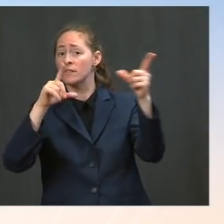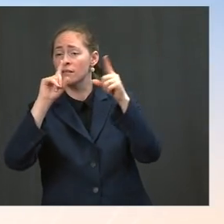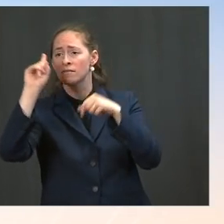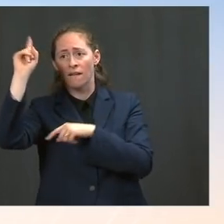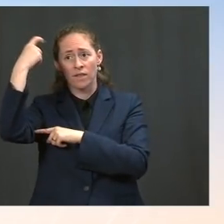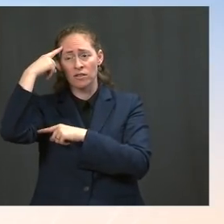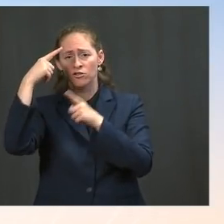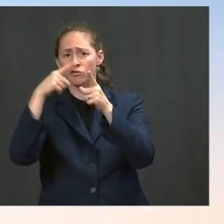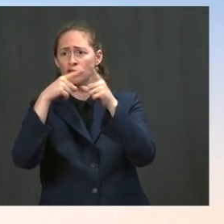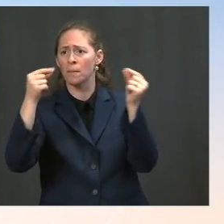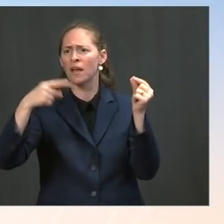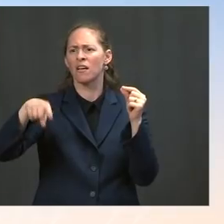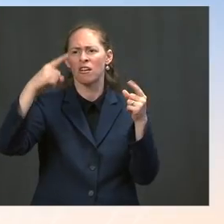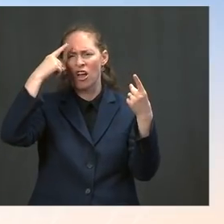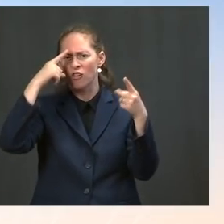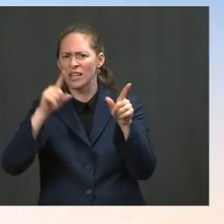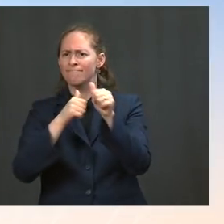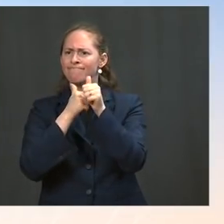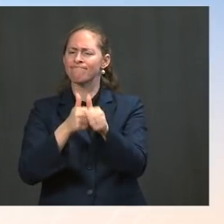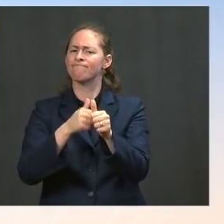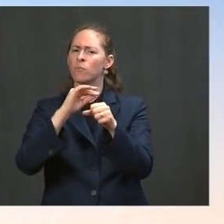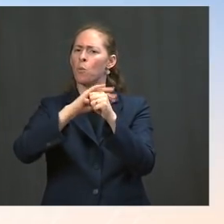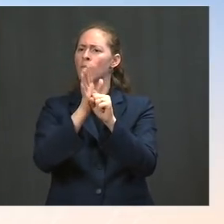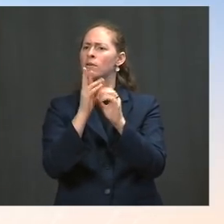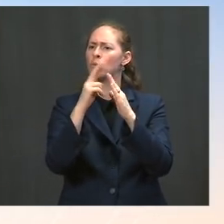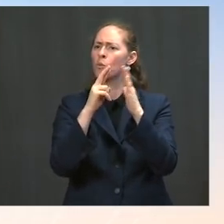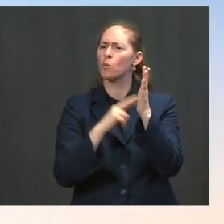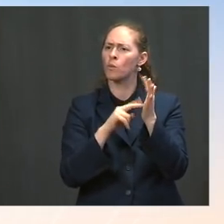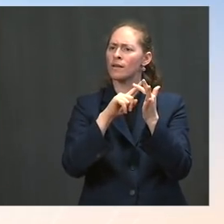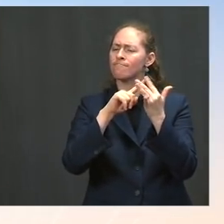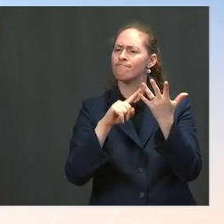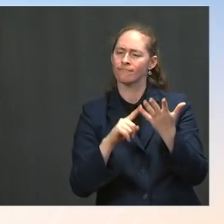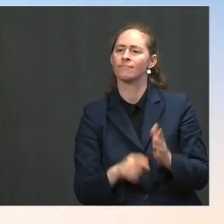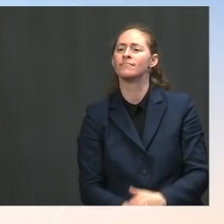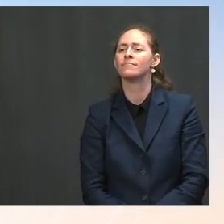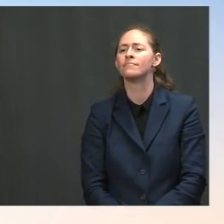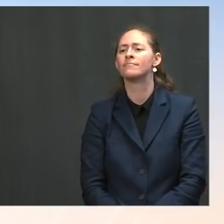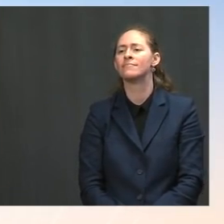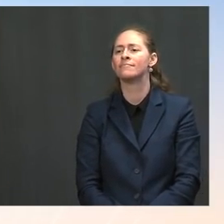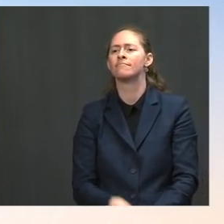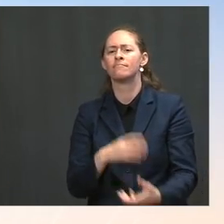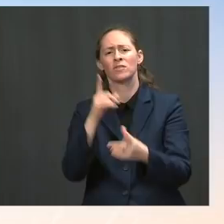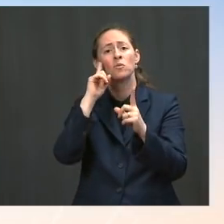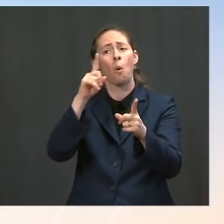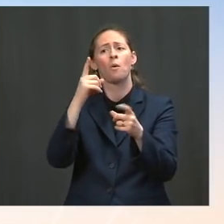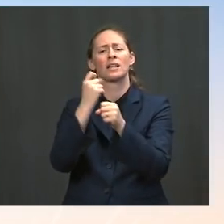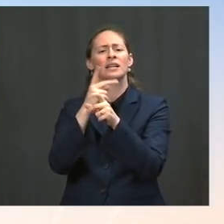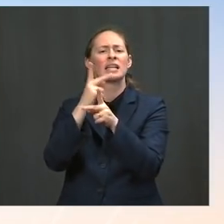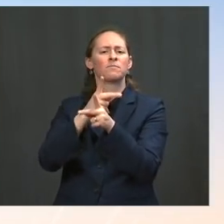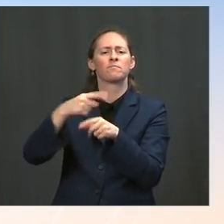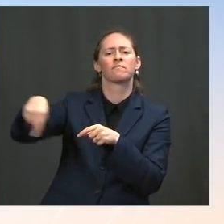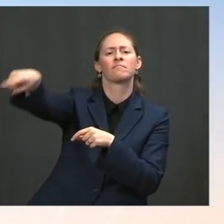will help keep our delegation safe. And I would also note that the President and the First Lady felt it was important to have the delegation